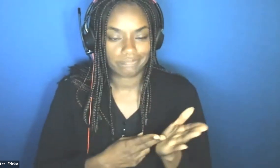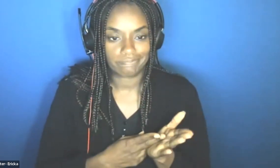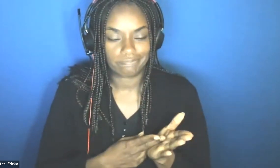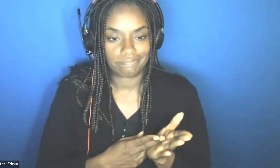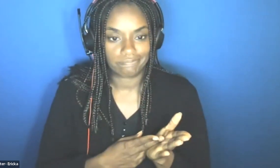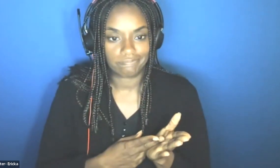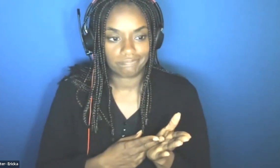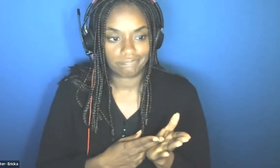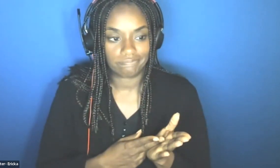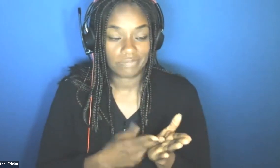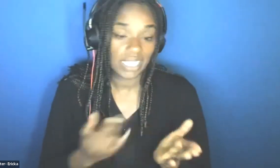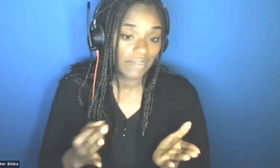However, if the employer were to ask specific questions about that disability and could reveal an addiction, what should you do?